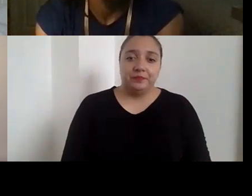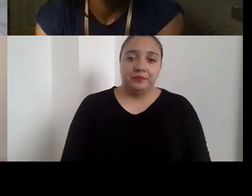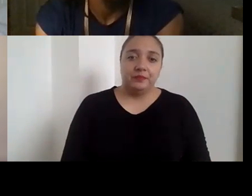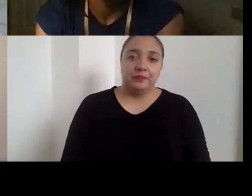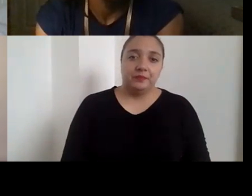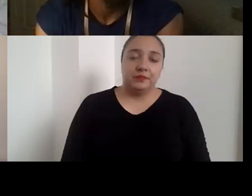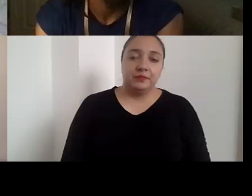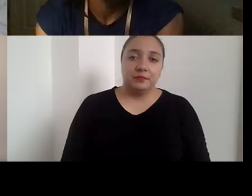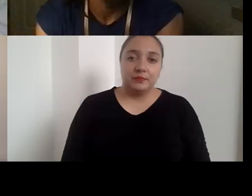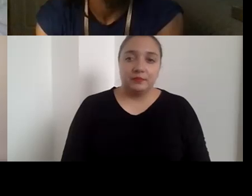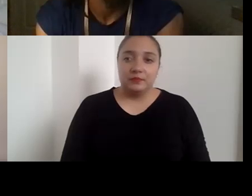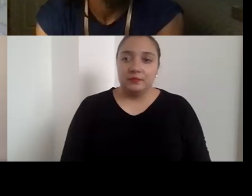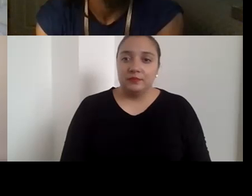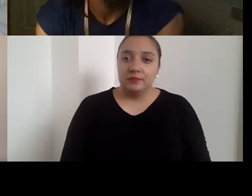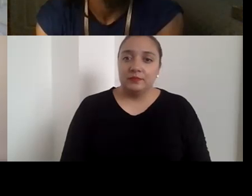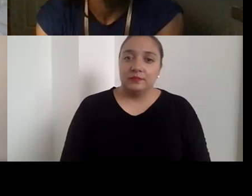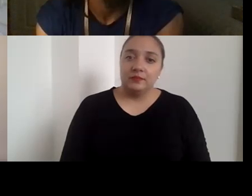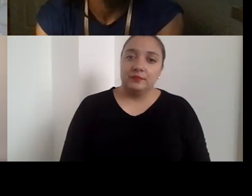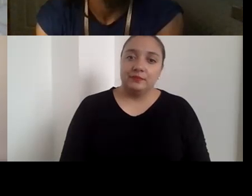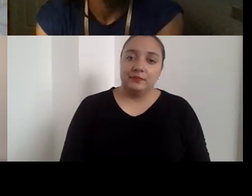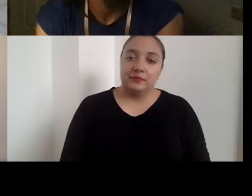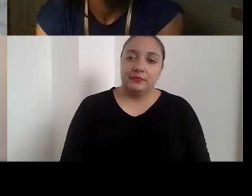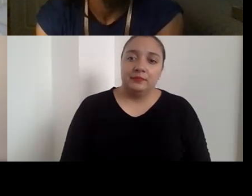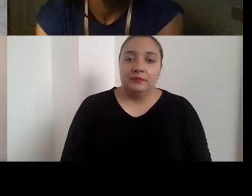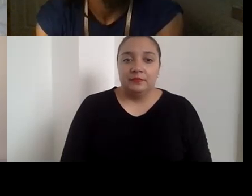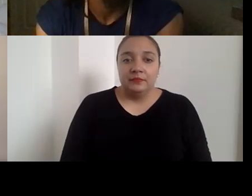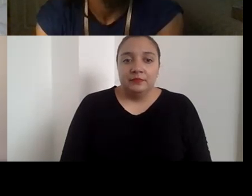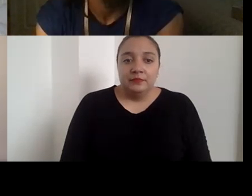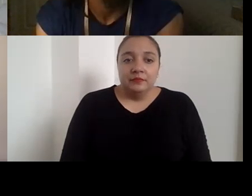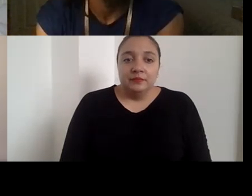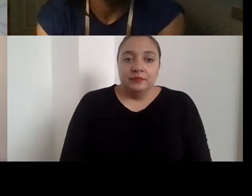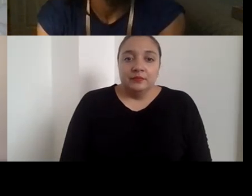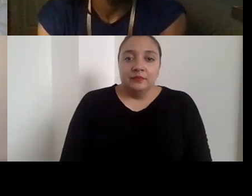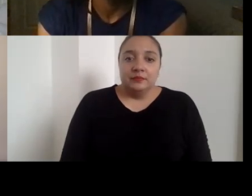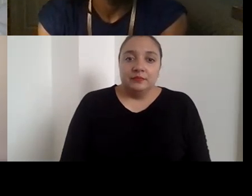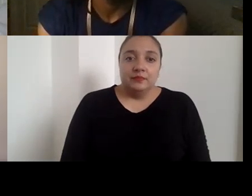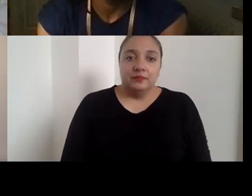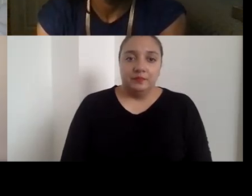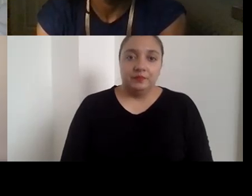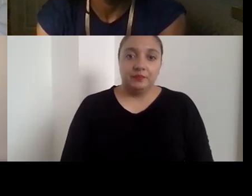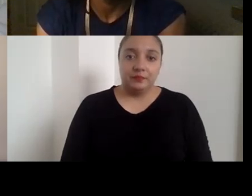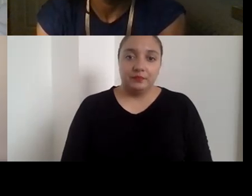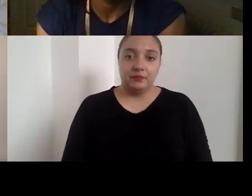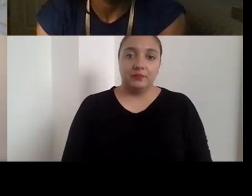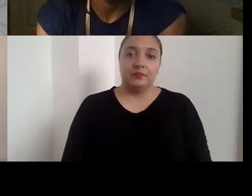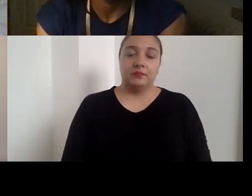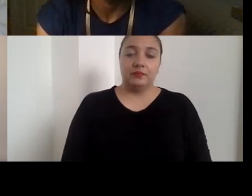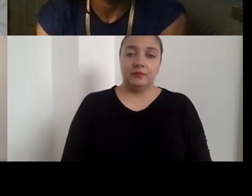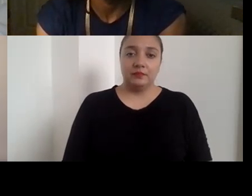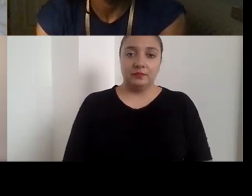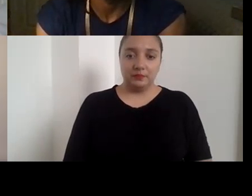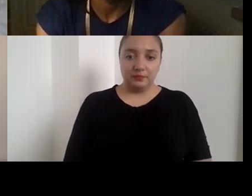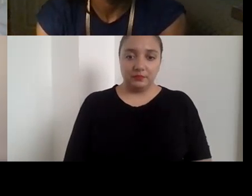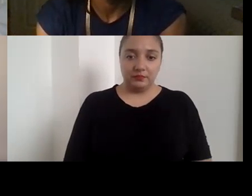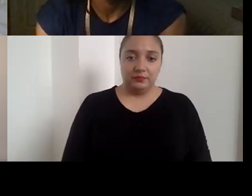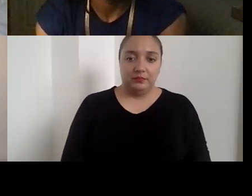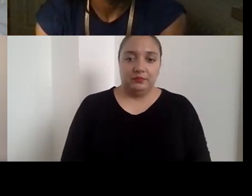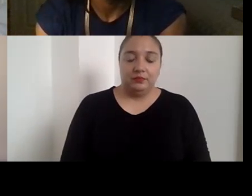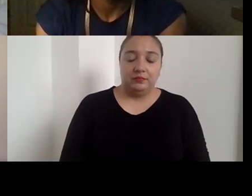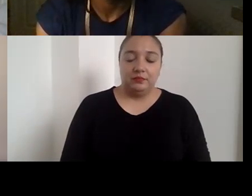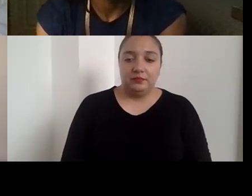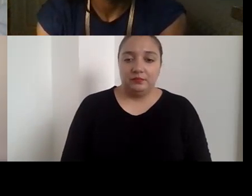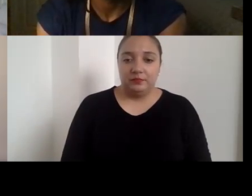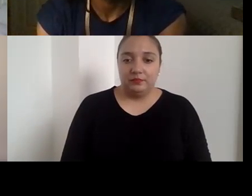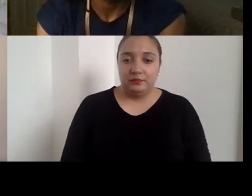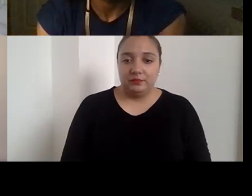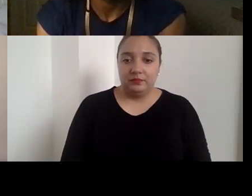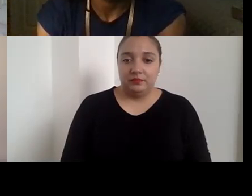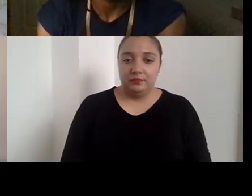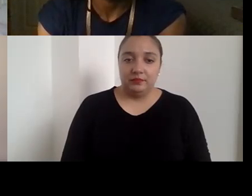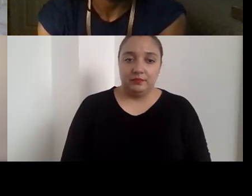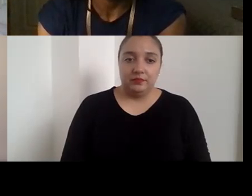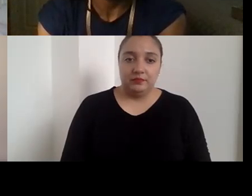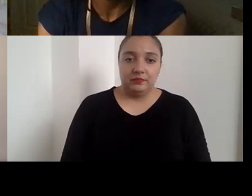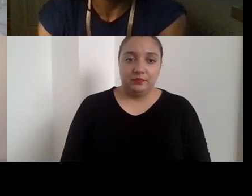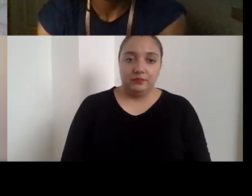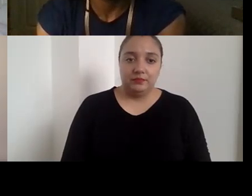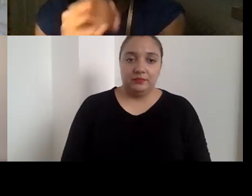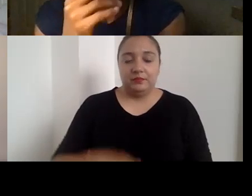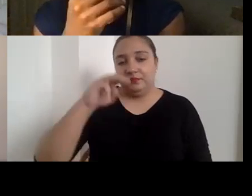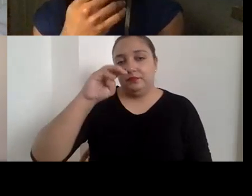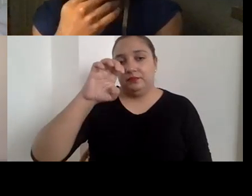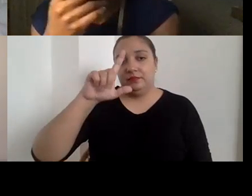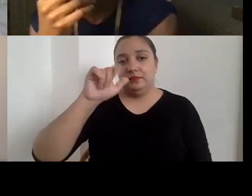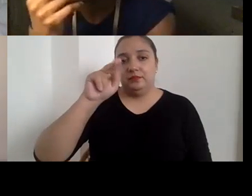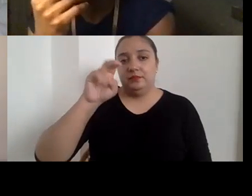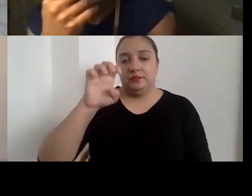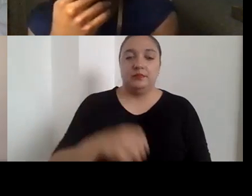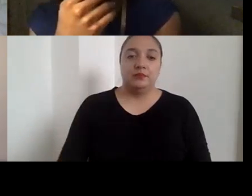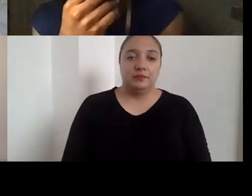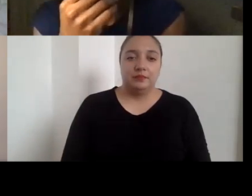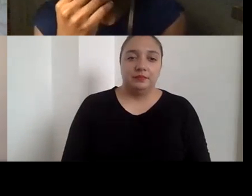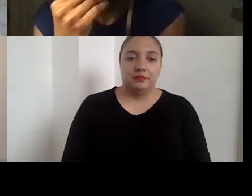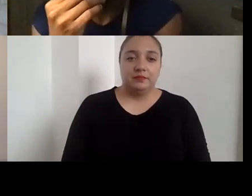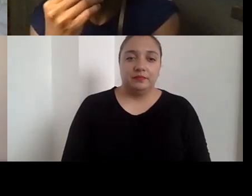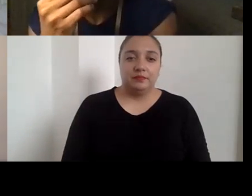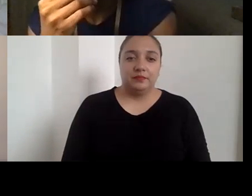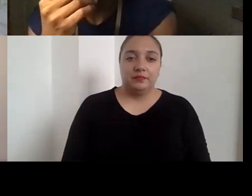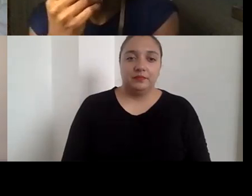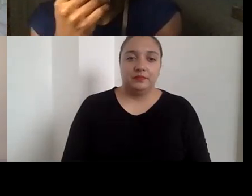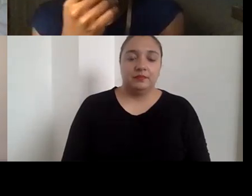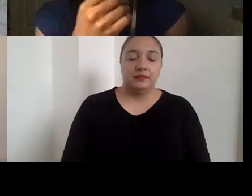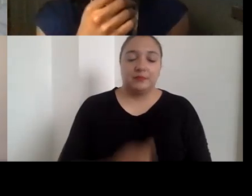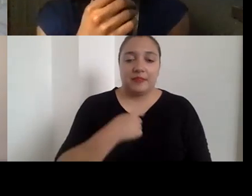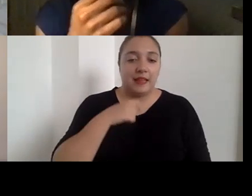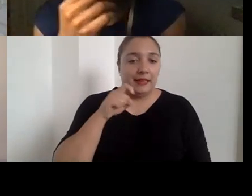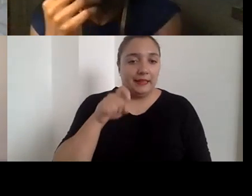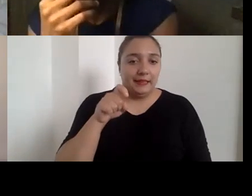[PAUSE] >> I need compensation for my labor.